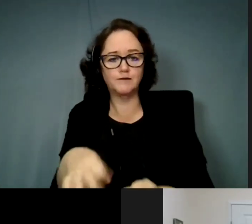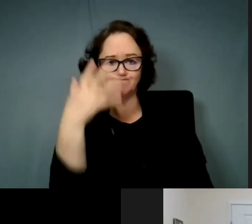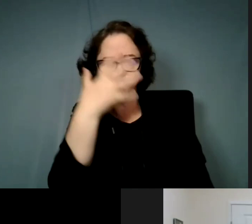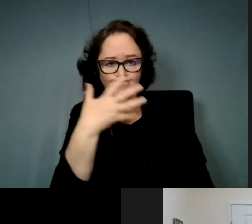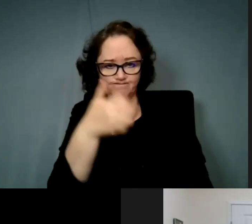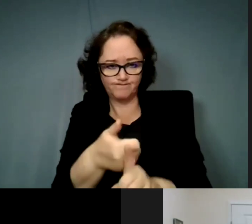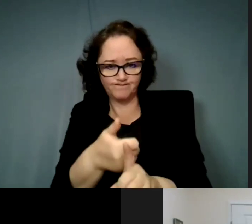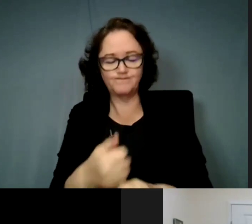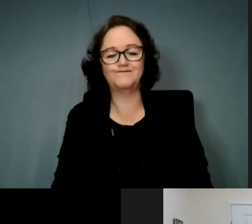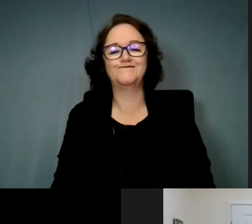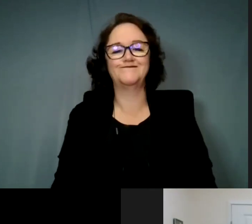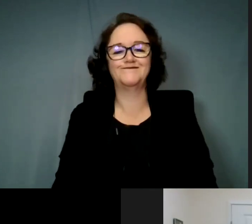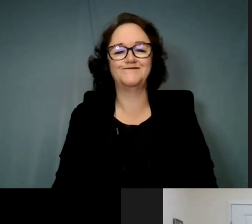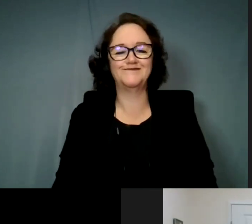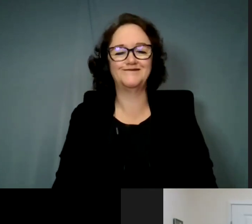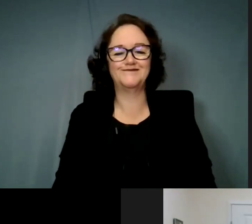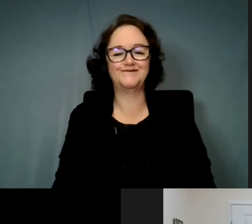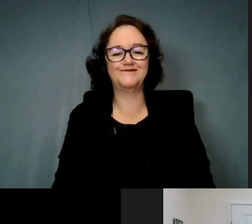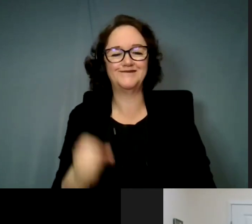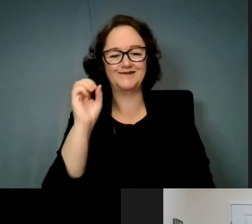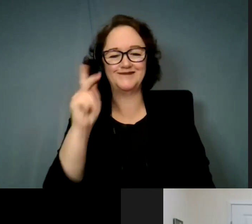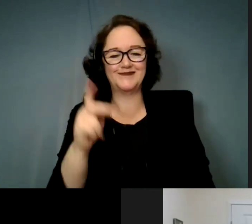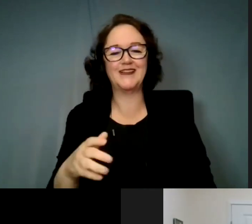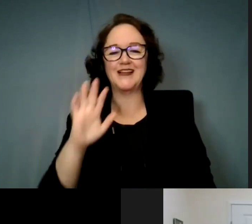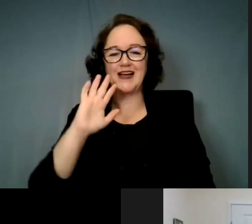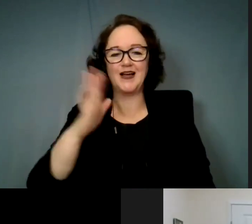Susan Koller: Okay, sorry about that. Hi, I'm Susan Koller. I'm